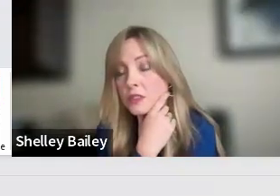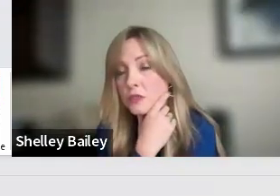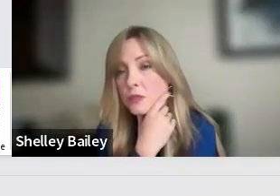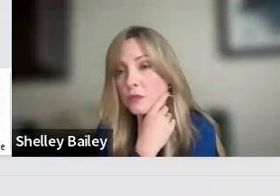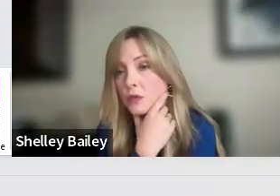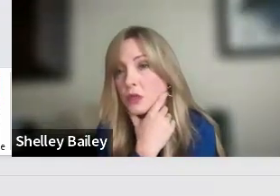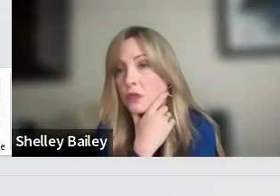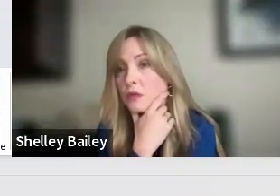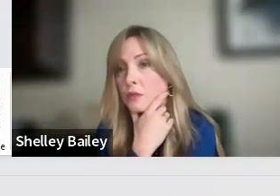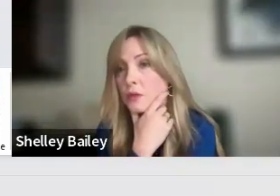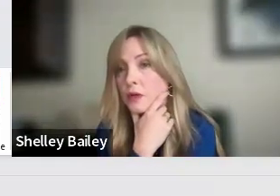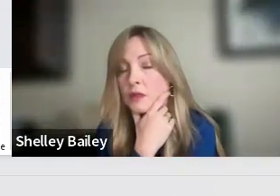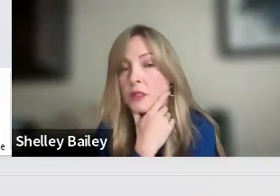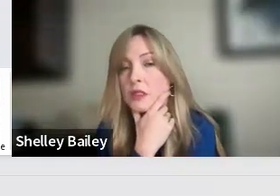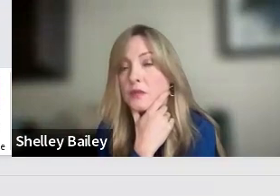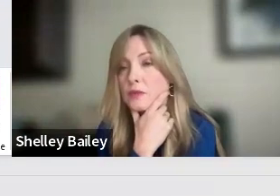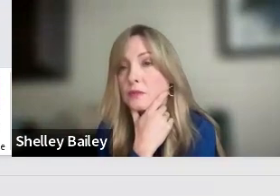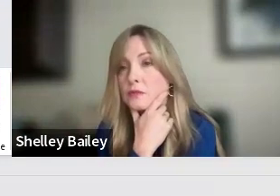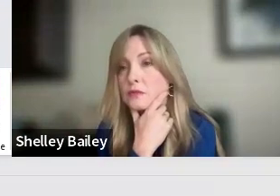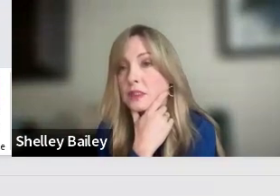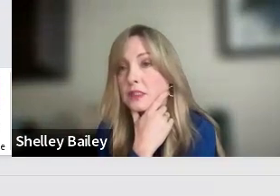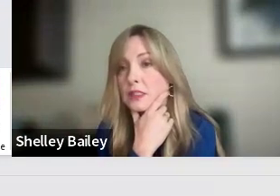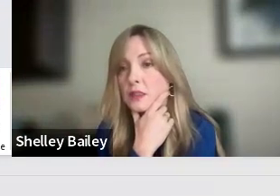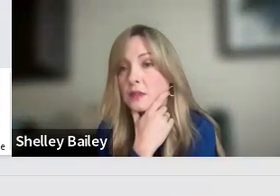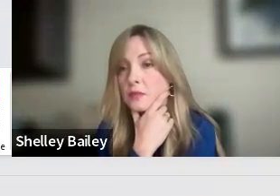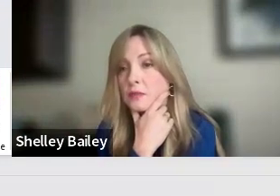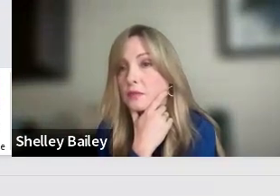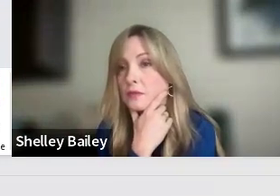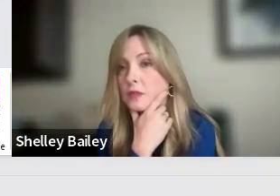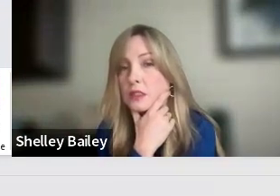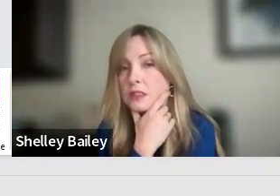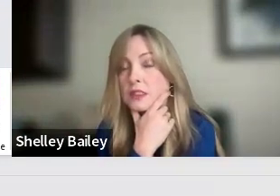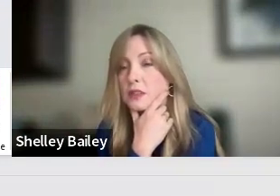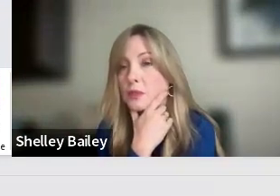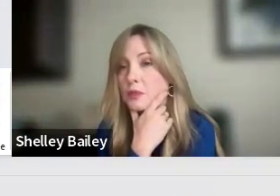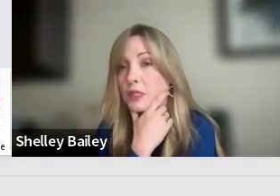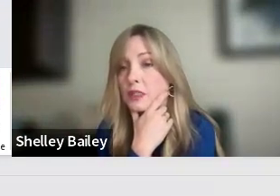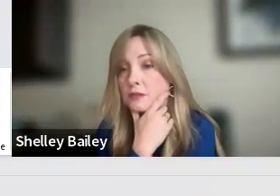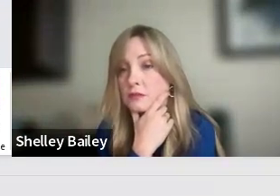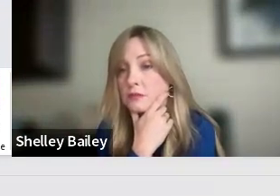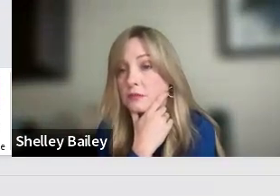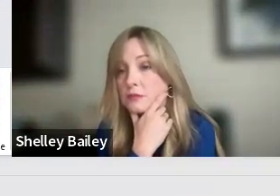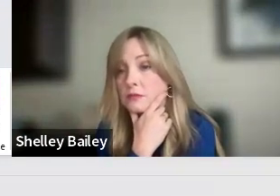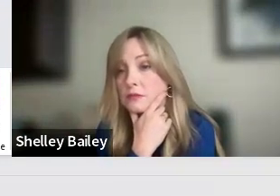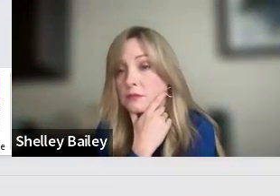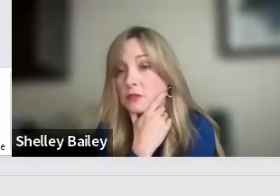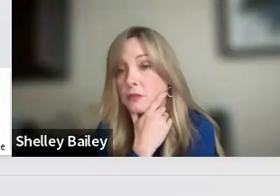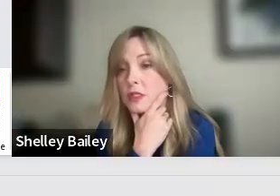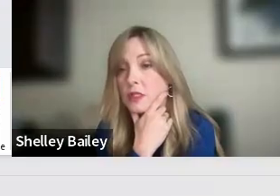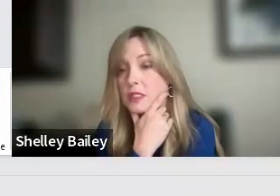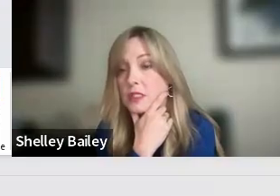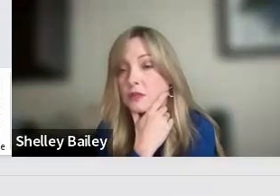I'm assuming we're prohibited from listing it like listing it per plan. Are we is that